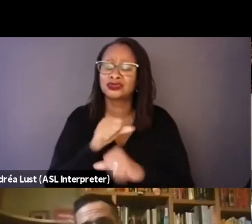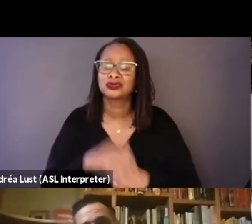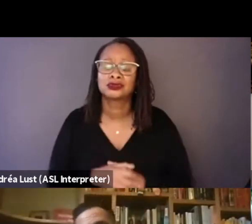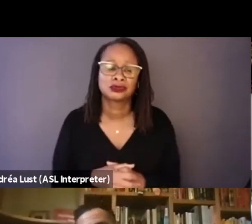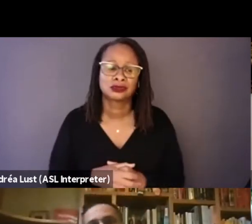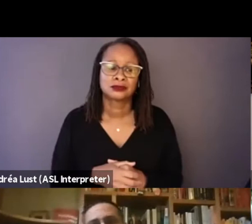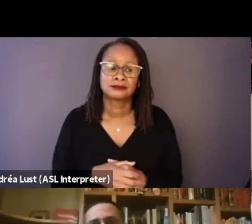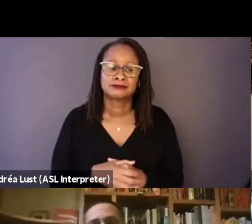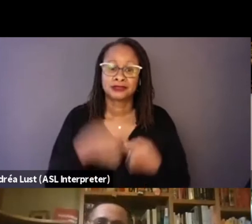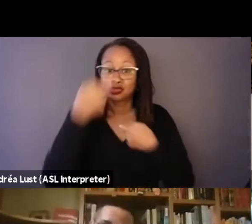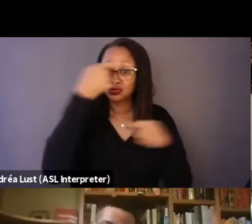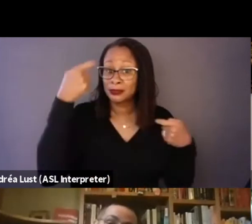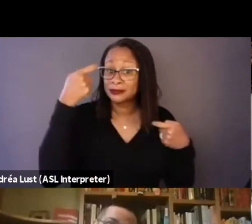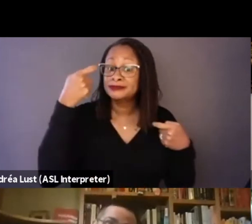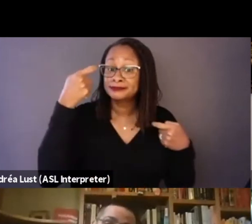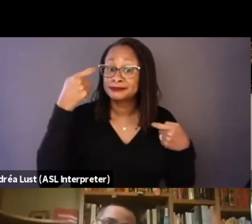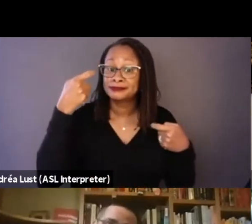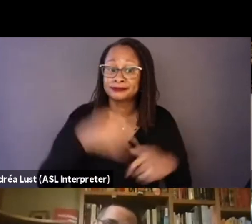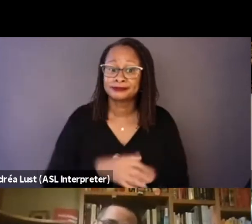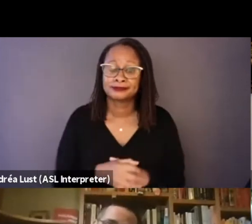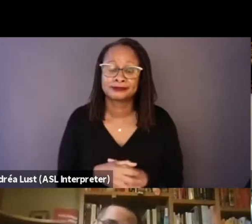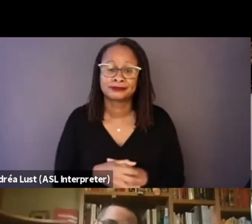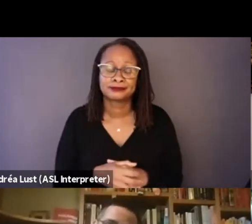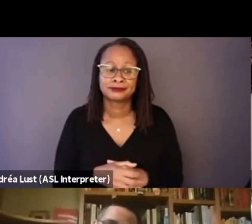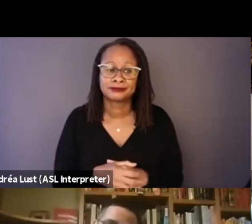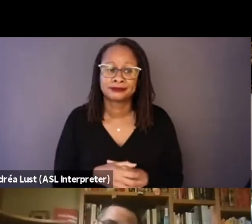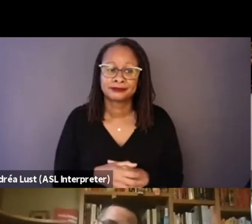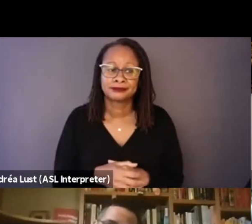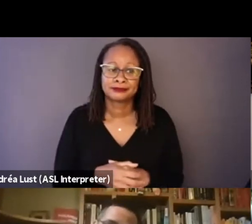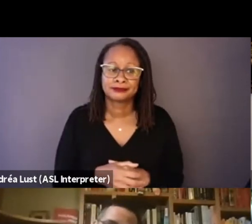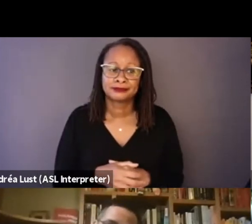trauma is I think a common theme-